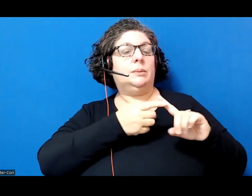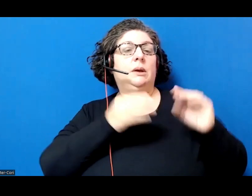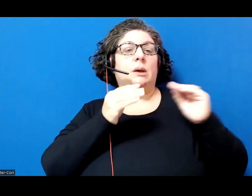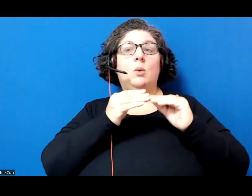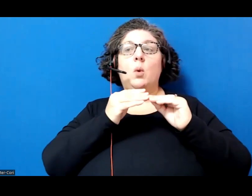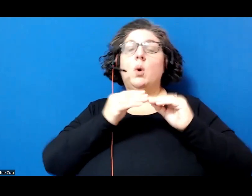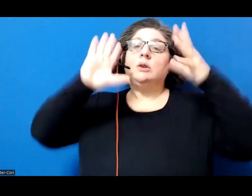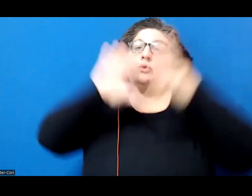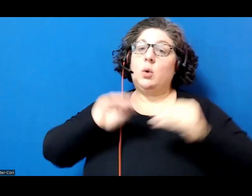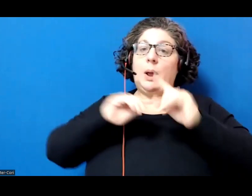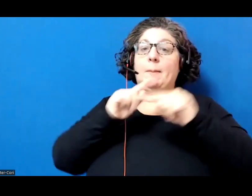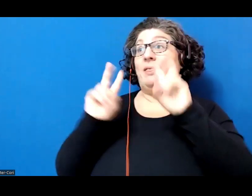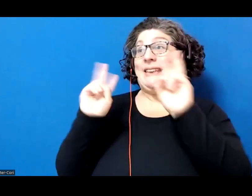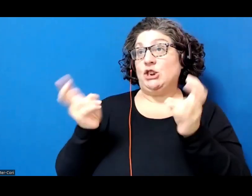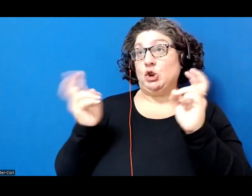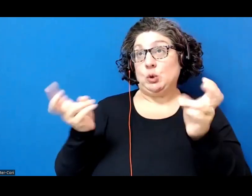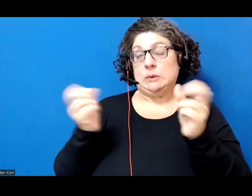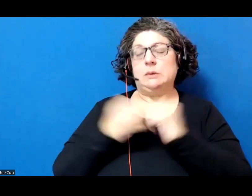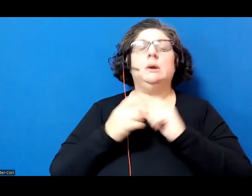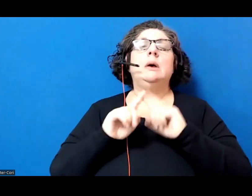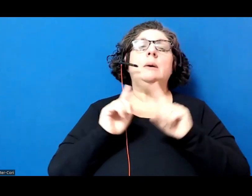on the issues. But, really quick.